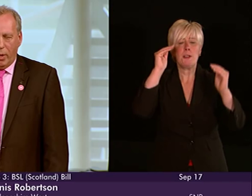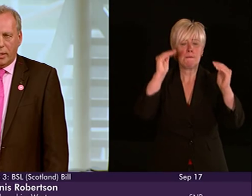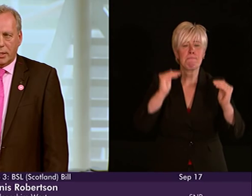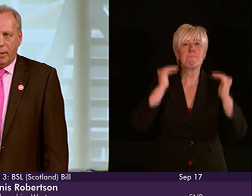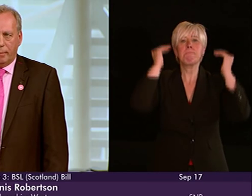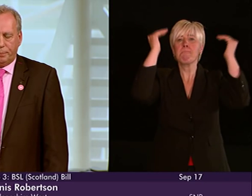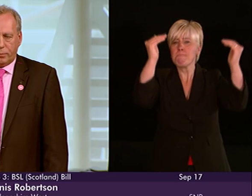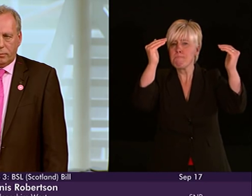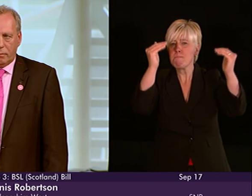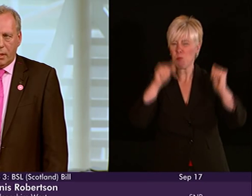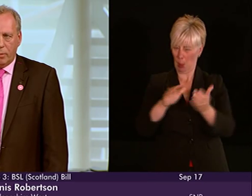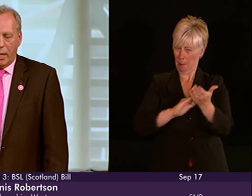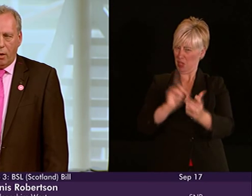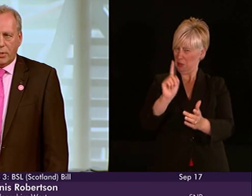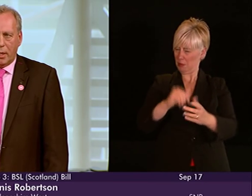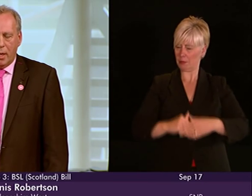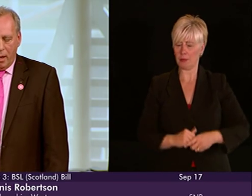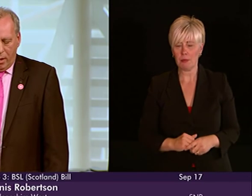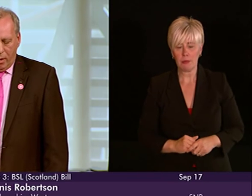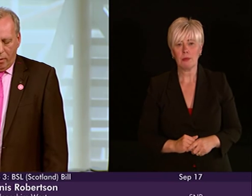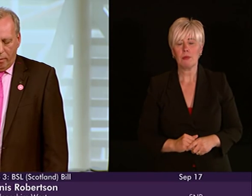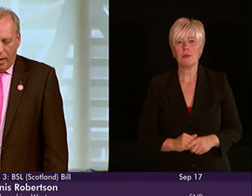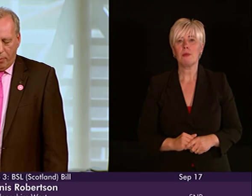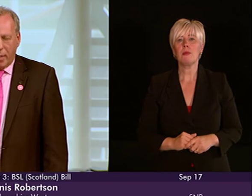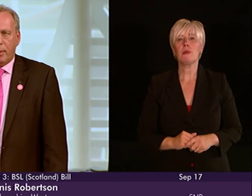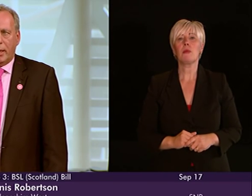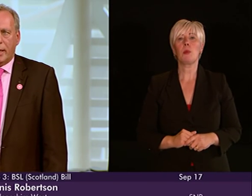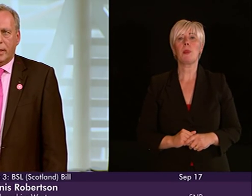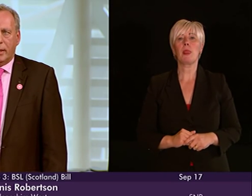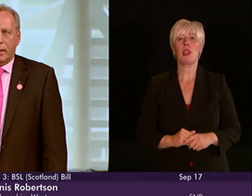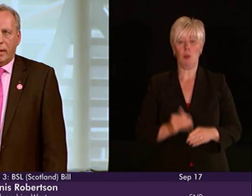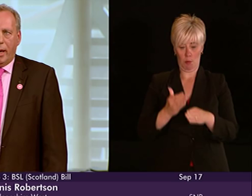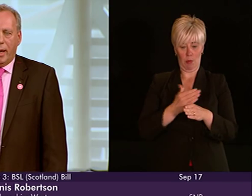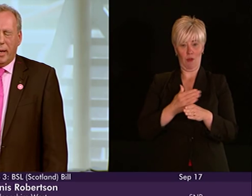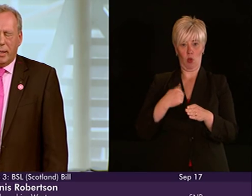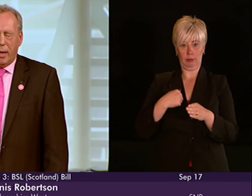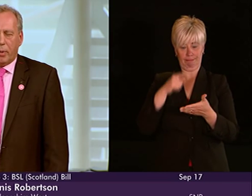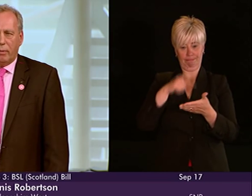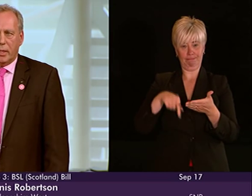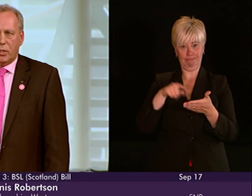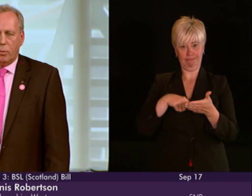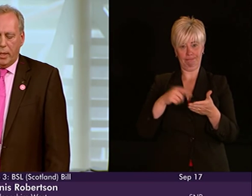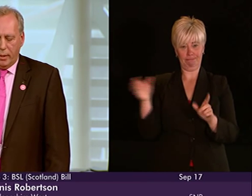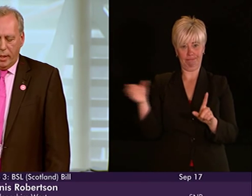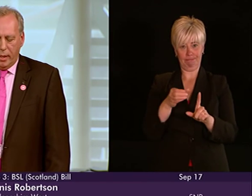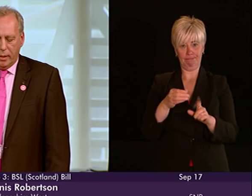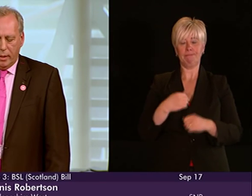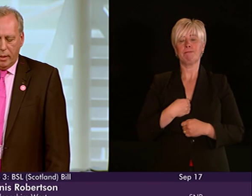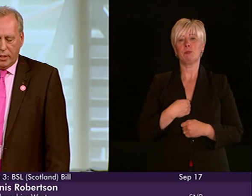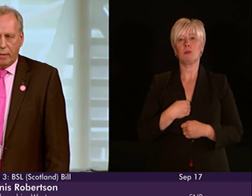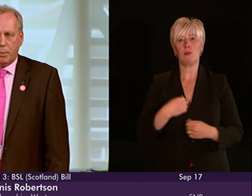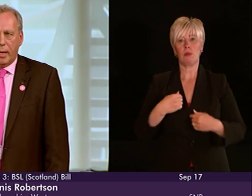and what that means. Prior to being elected, I had the great privilege to be the service